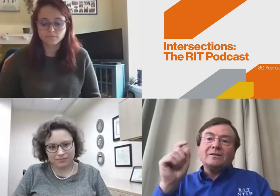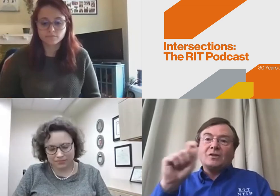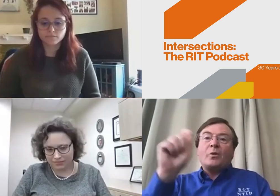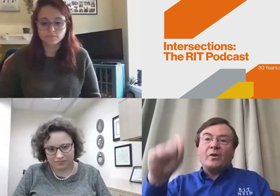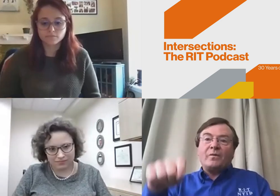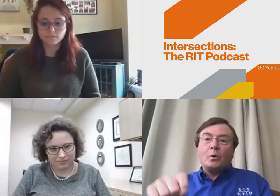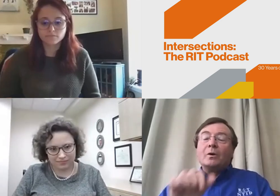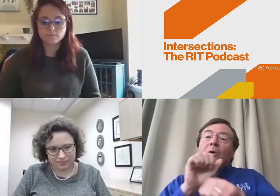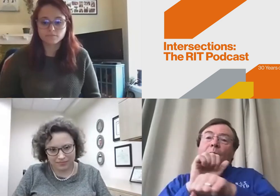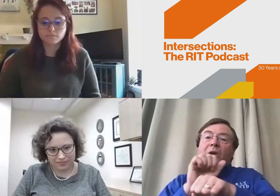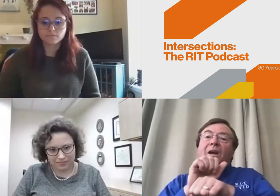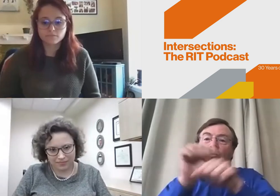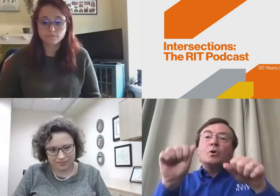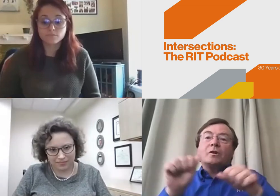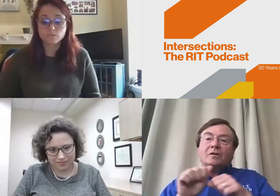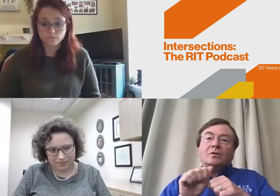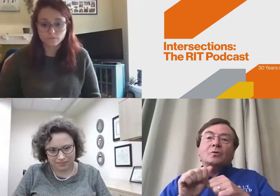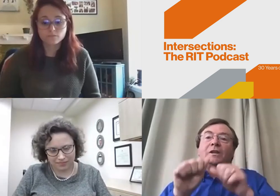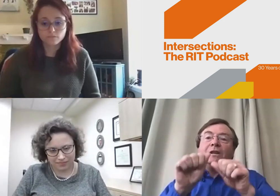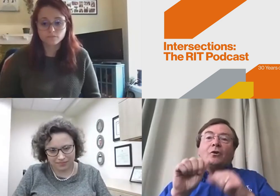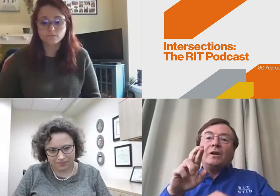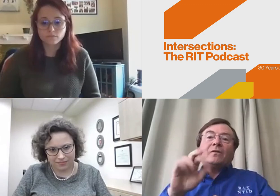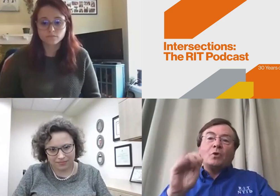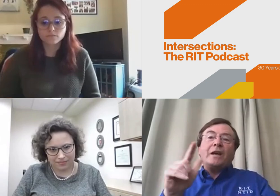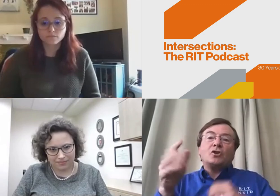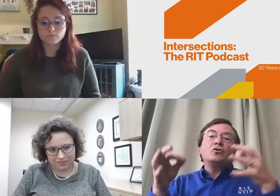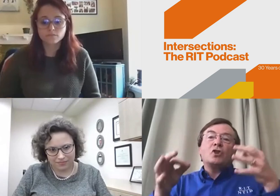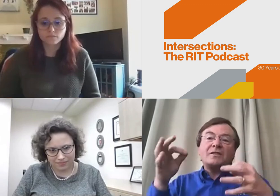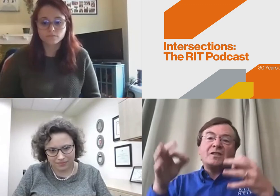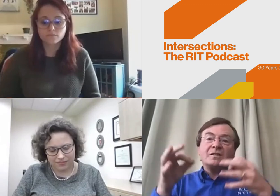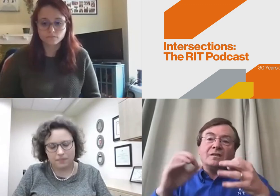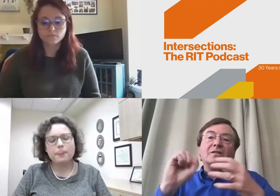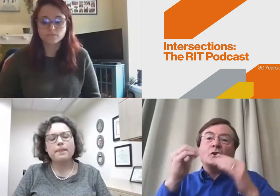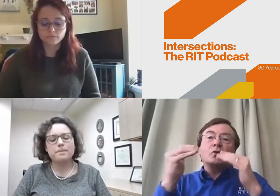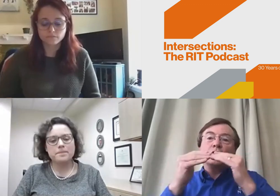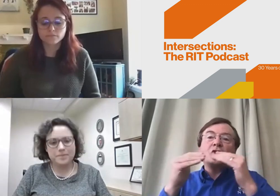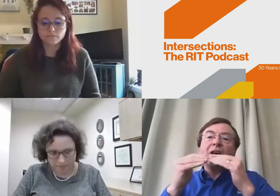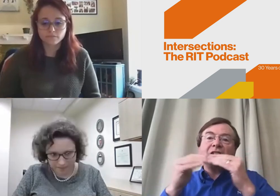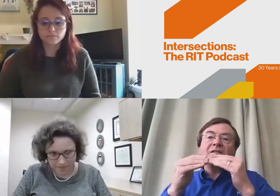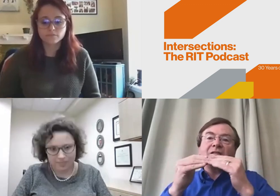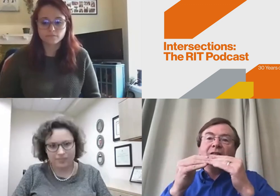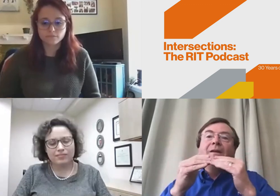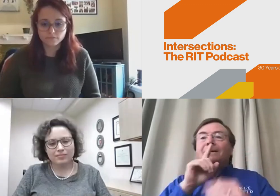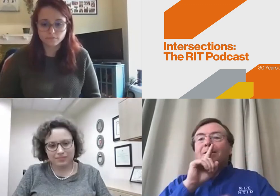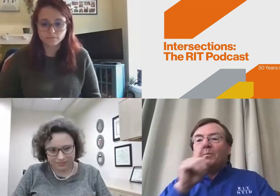So, therefore, we have work to do in the area of racial justice and social justice to make